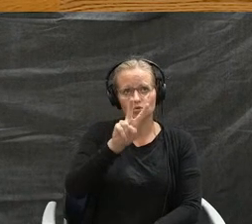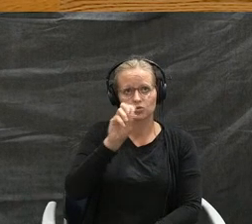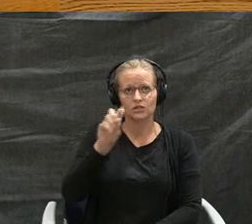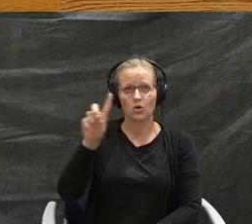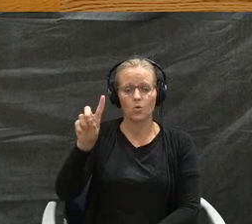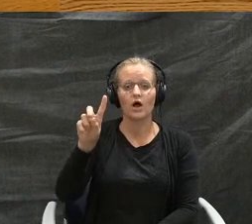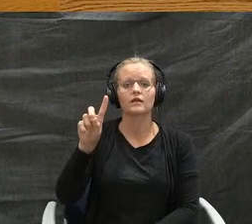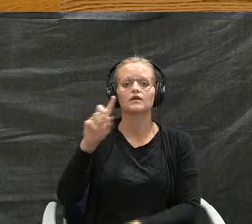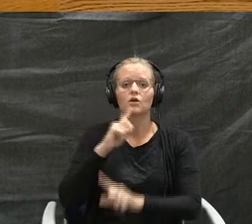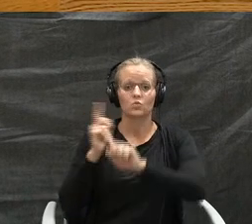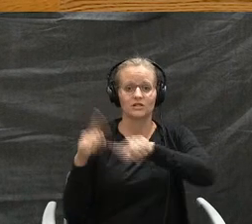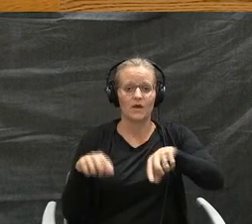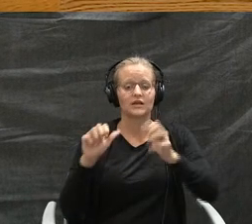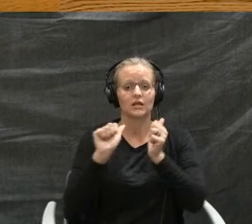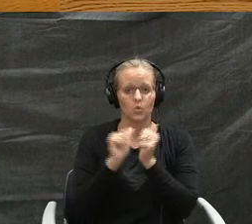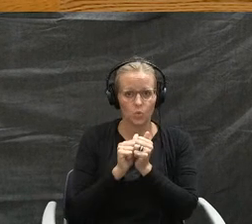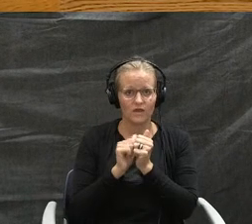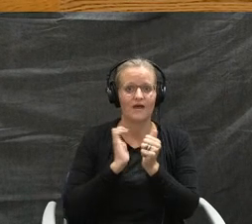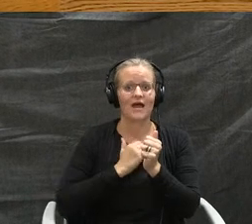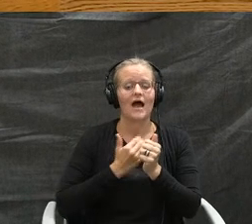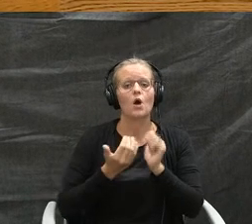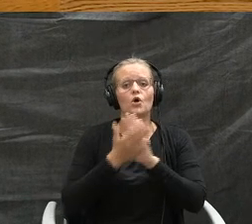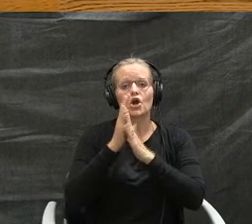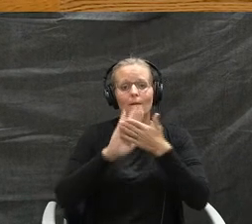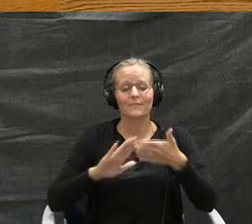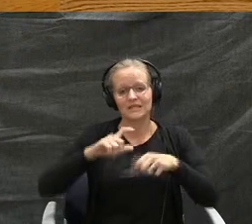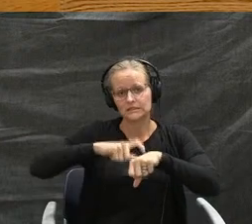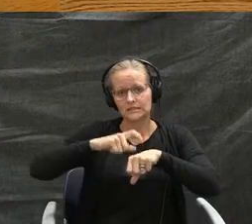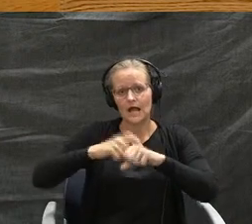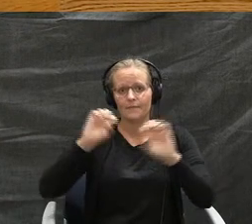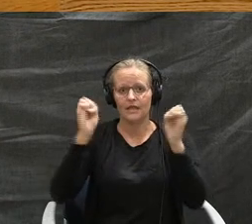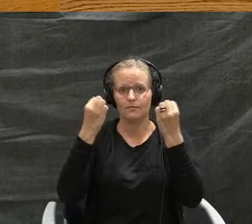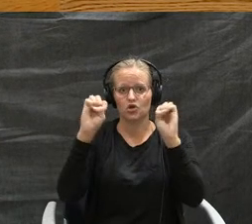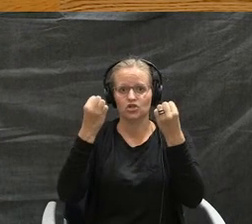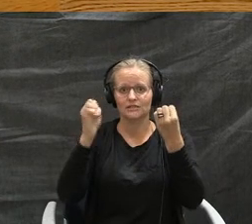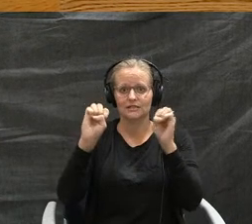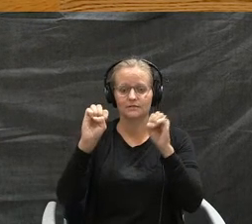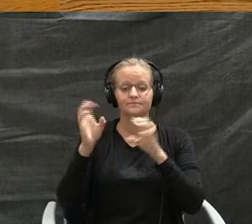COVID-19 pandemic. And whereas on July 30th, 2020, Minnesota